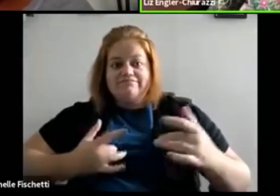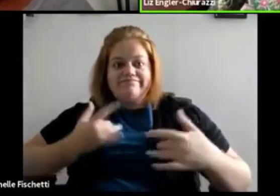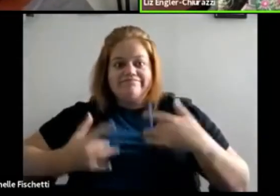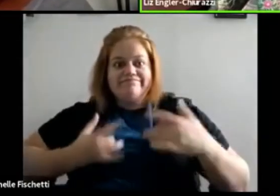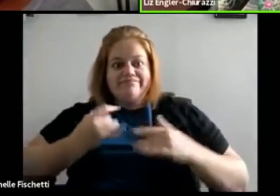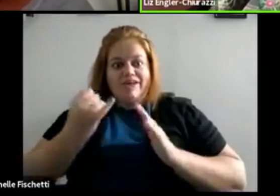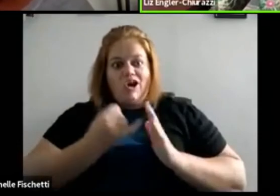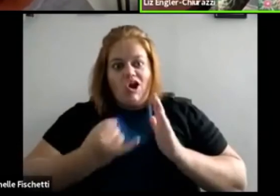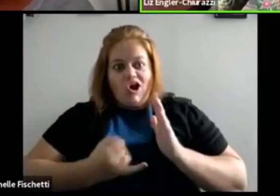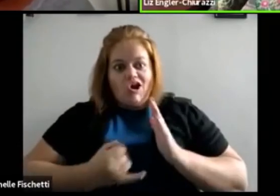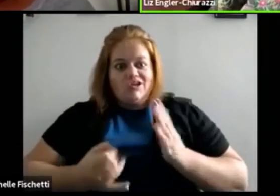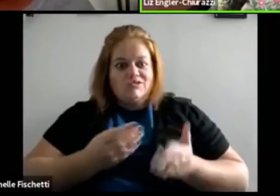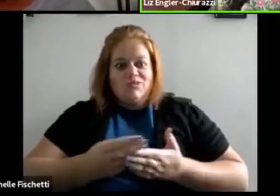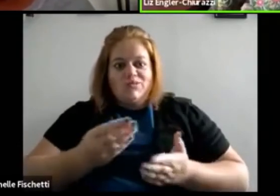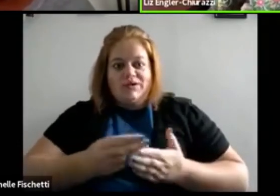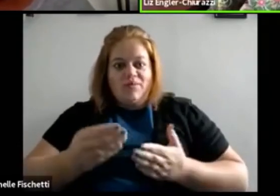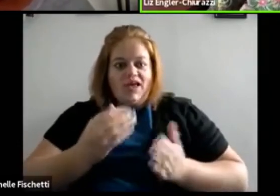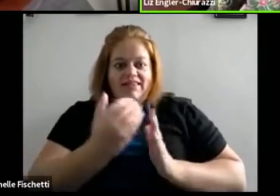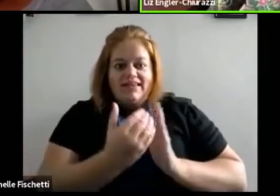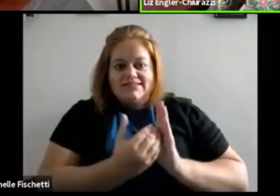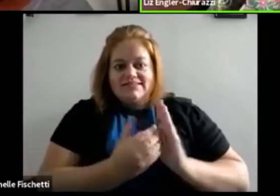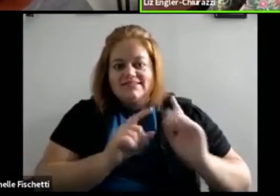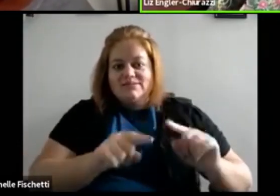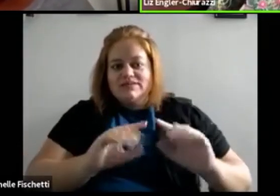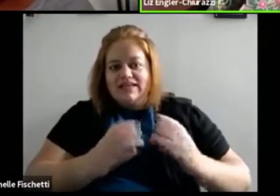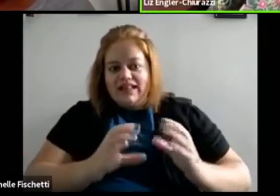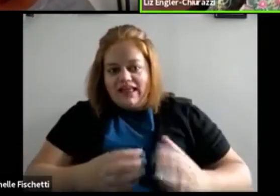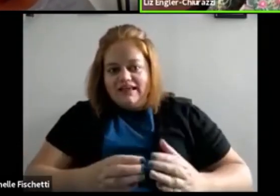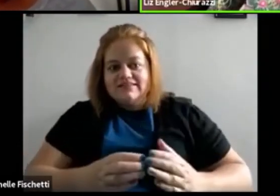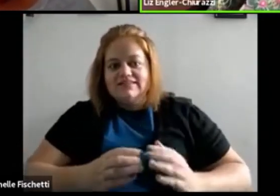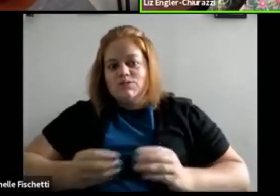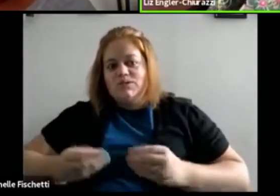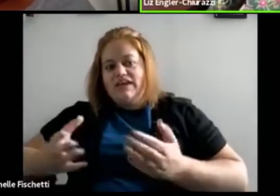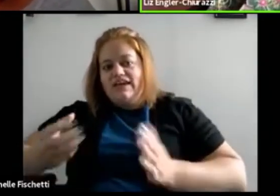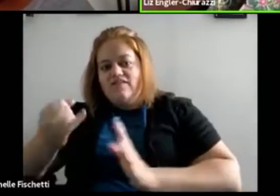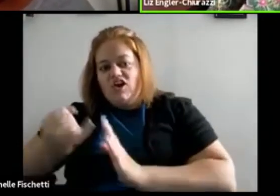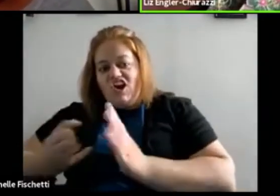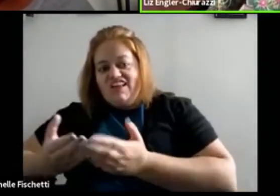some art lessons and gave her some art supplies and she explored that